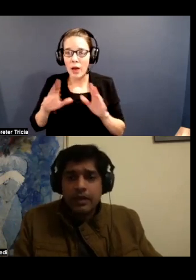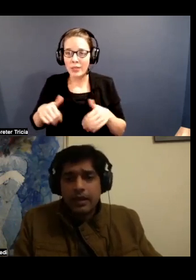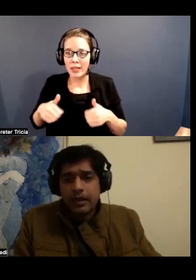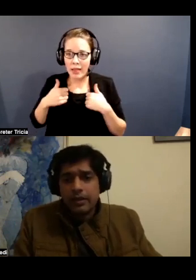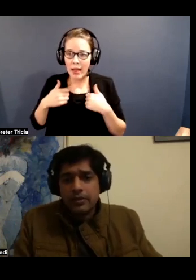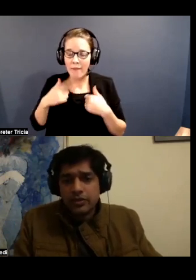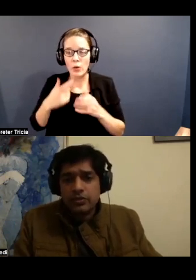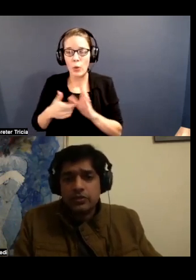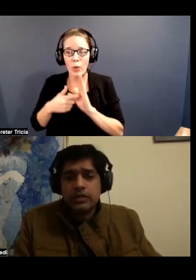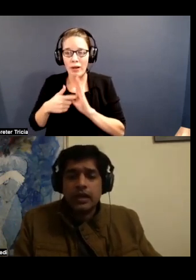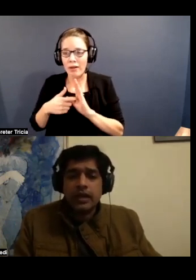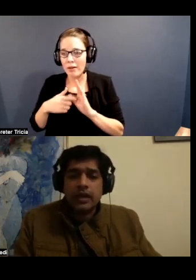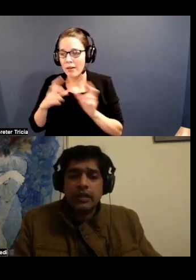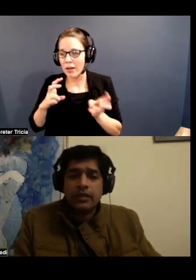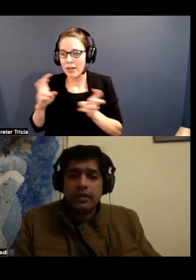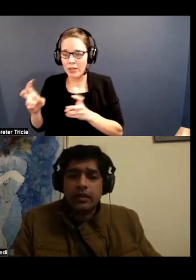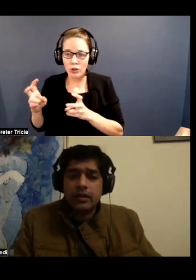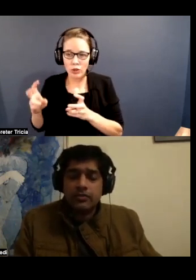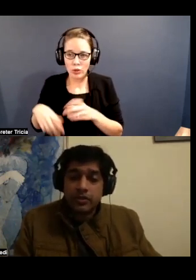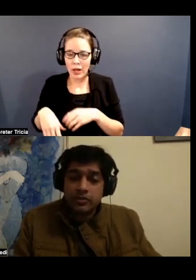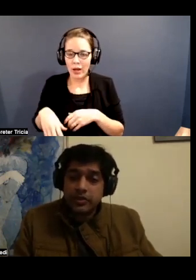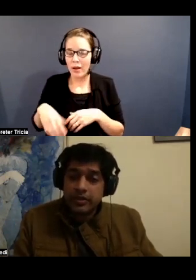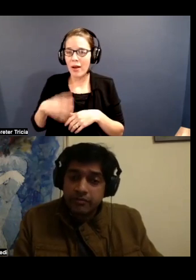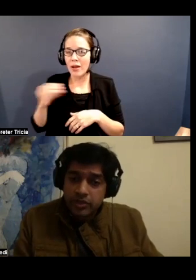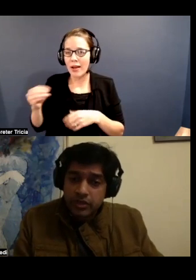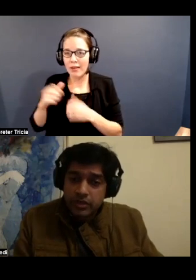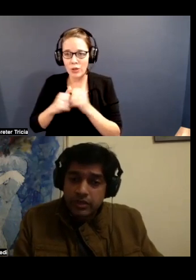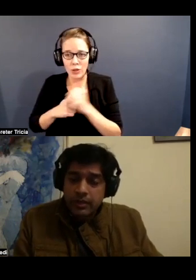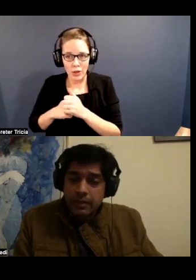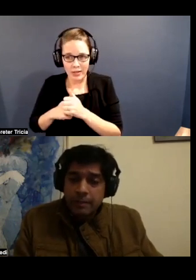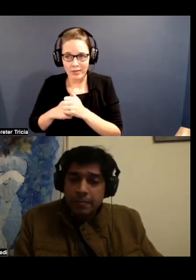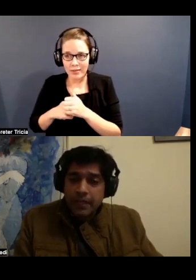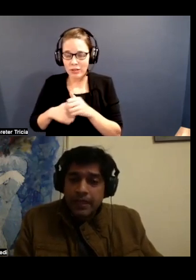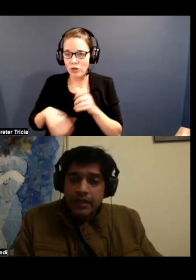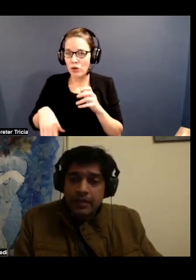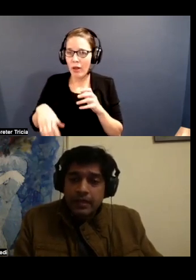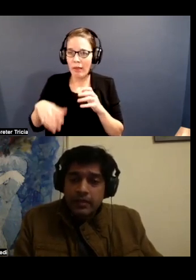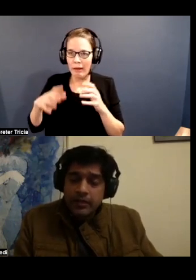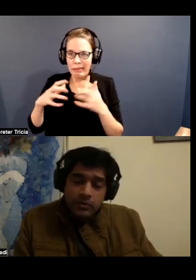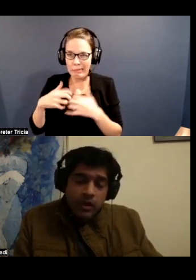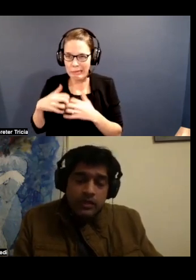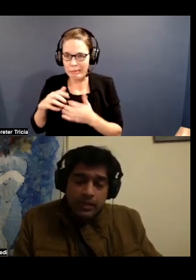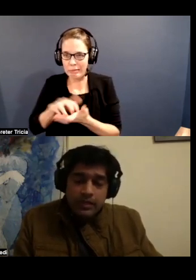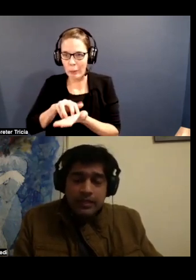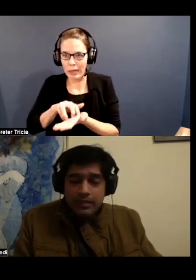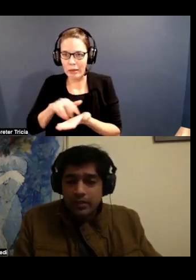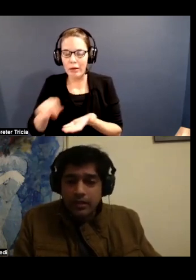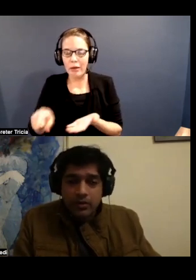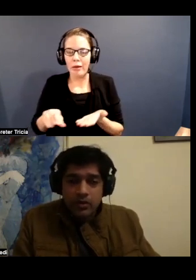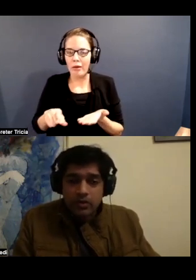issues and structurally deficient. And they do not think that their neighborhoods